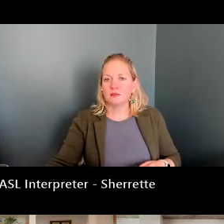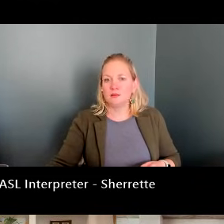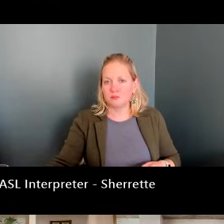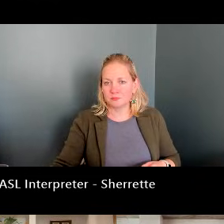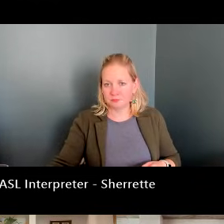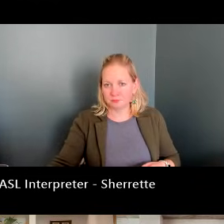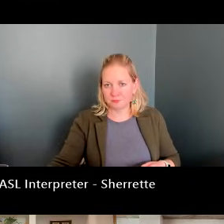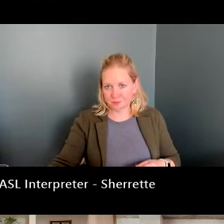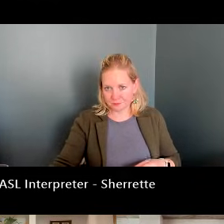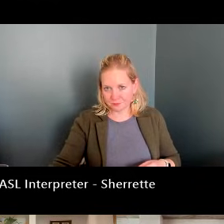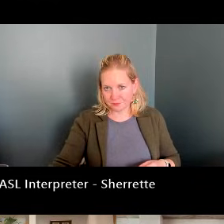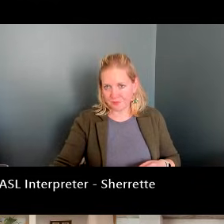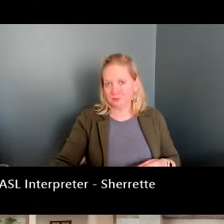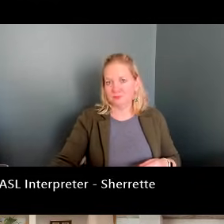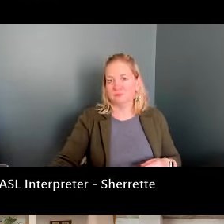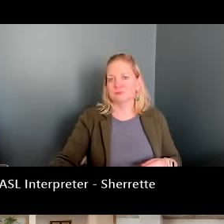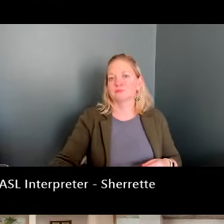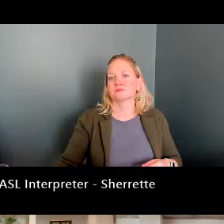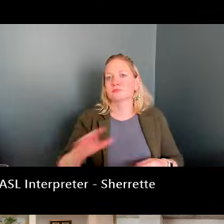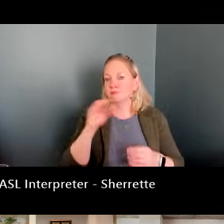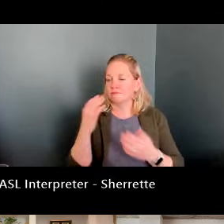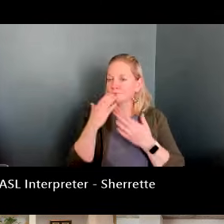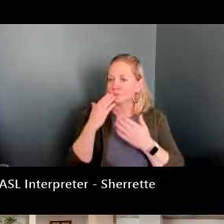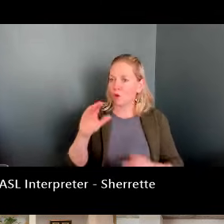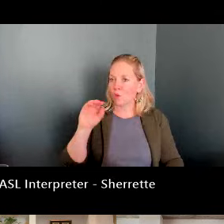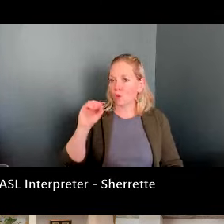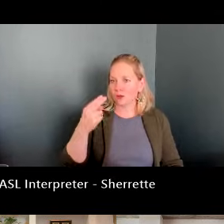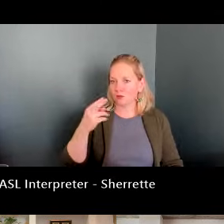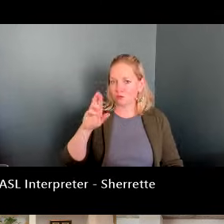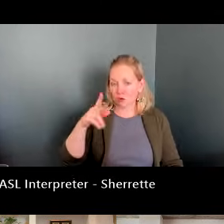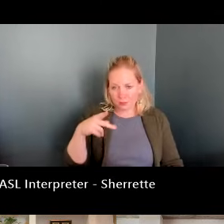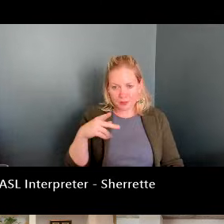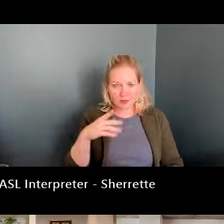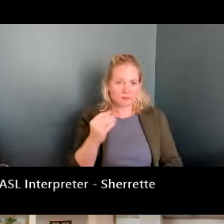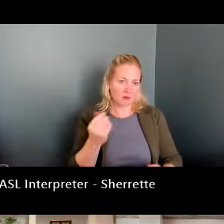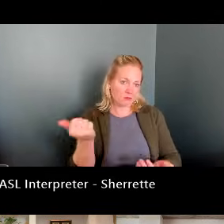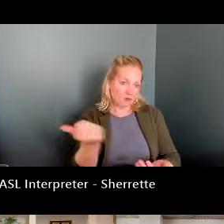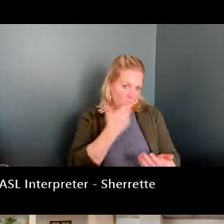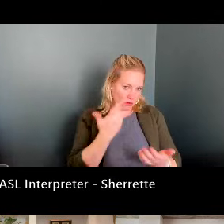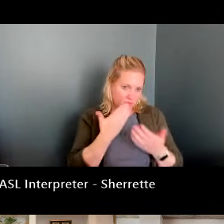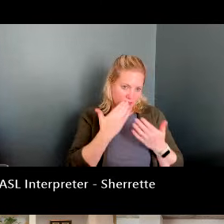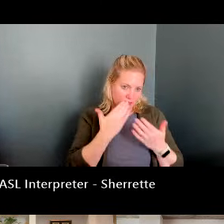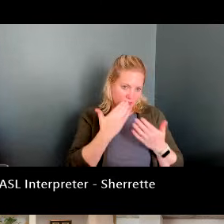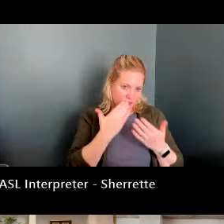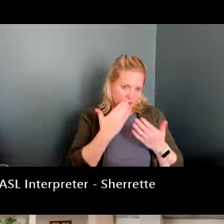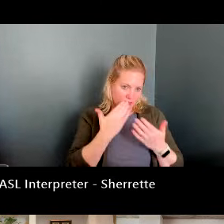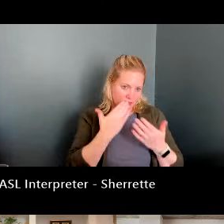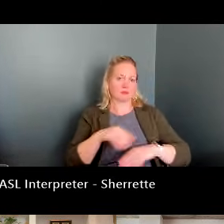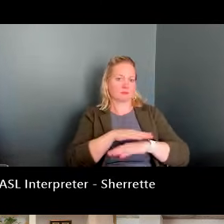again, as we like to say thank you all for just allowing me this platform to discuss and share